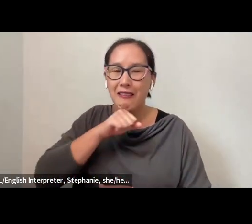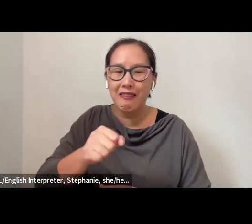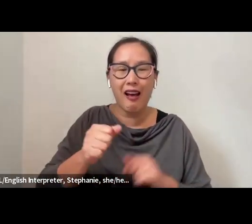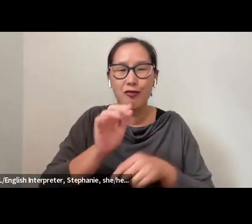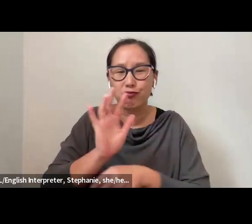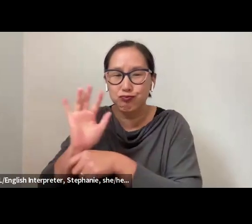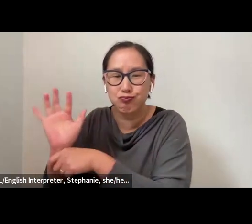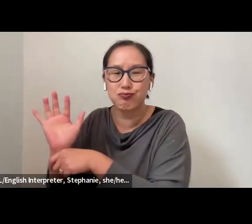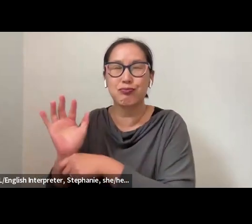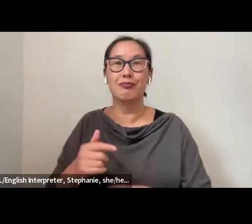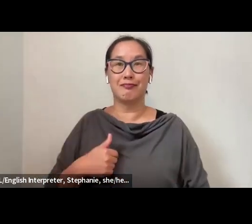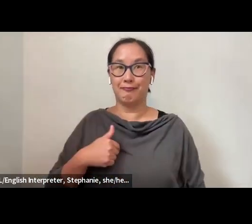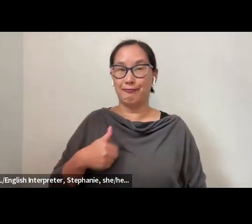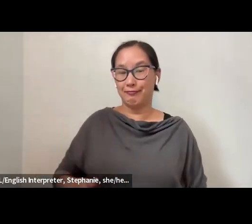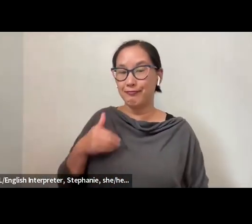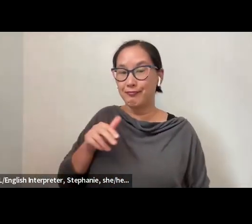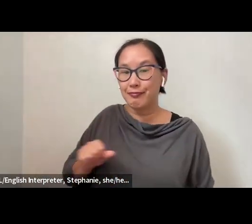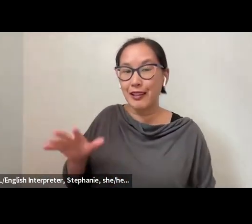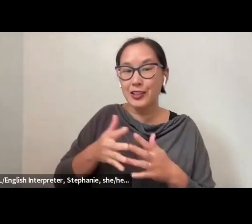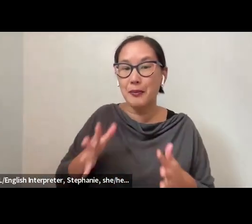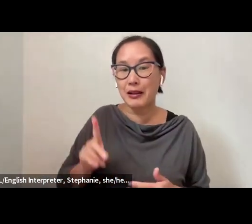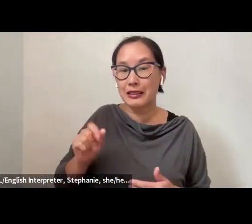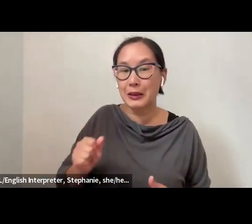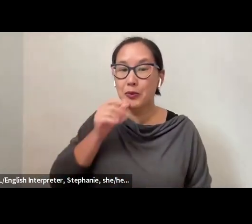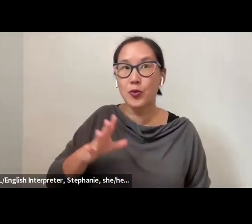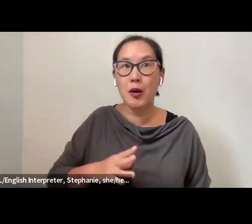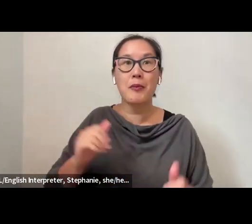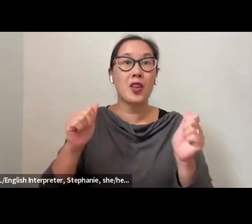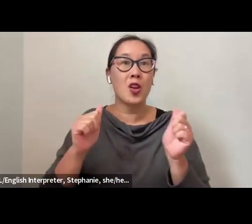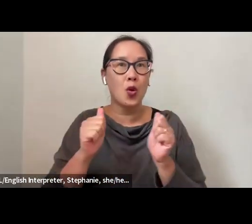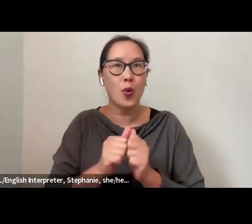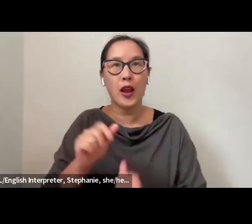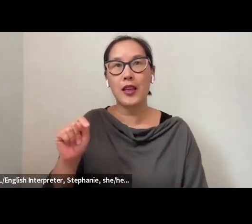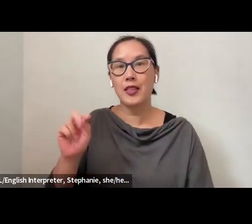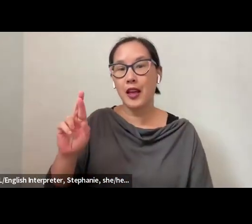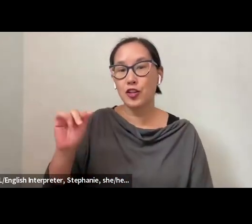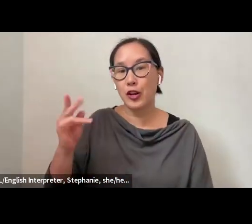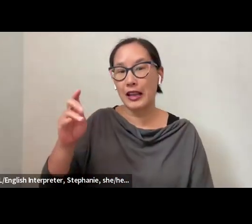I'm an Asian American disabled woman with a tracheostomy at my neck.